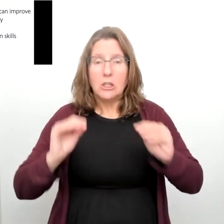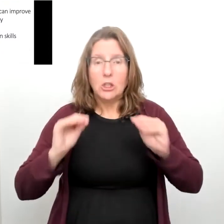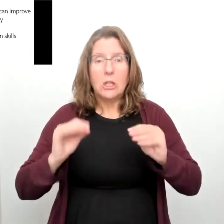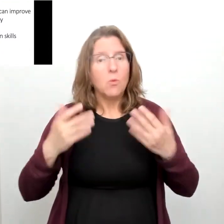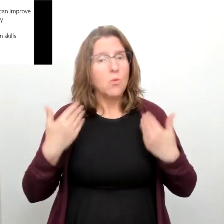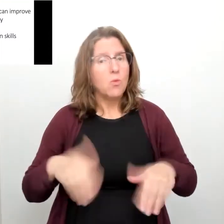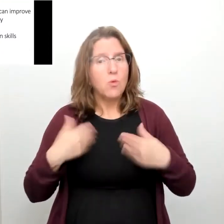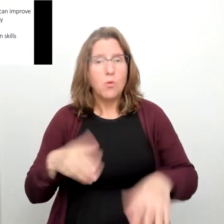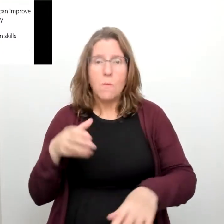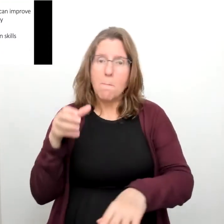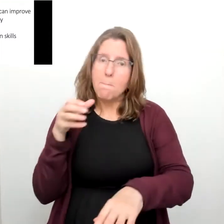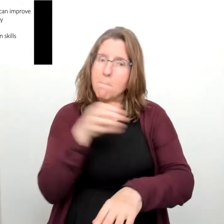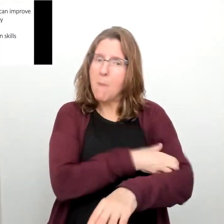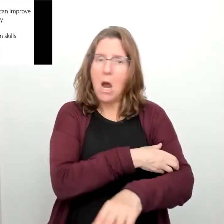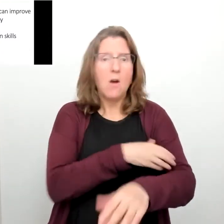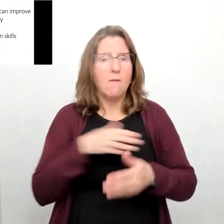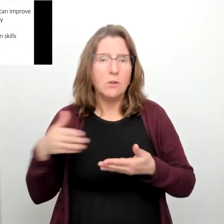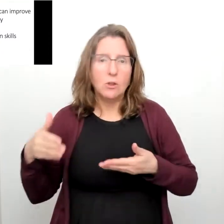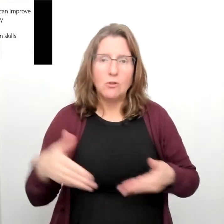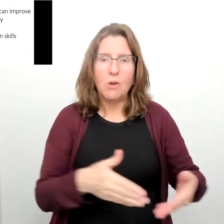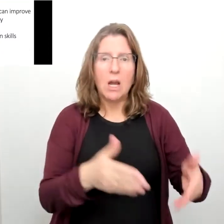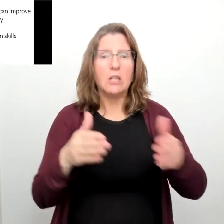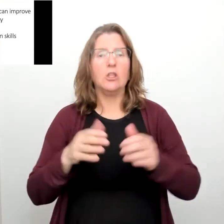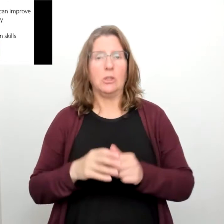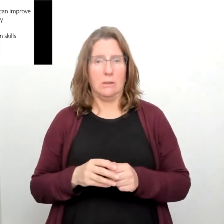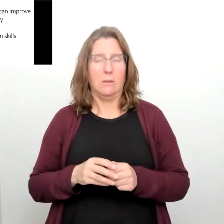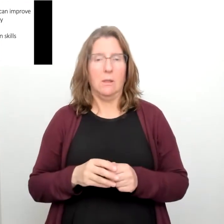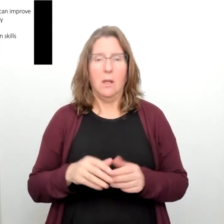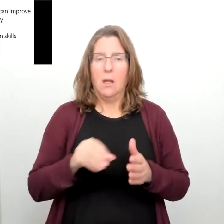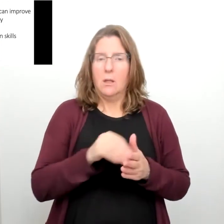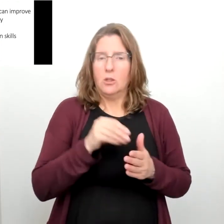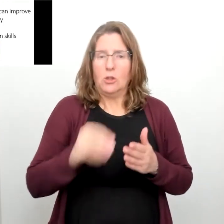Peer teaching is a powerful strategy to use in the classroom.